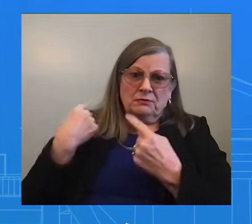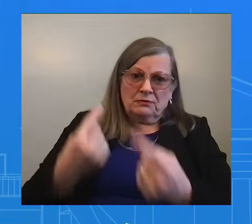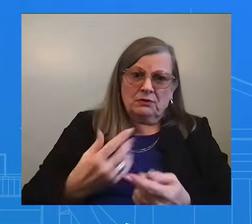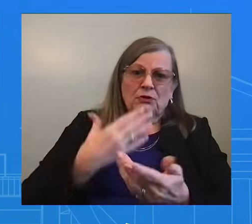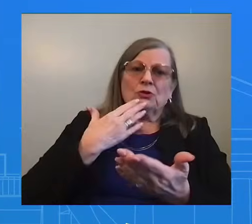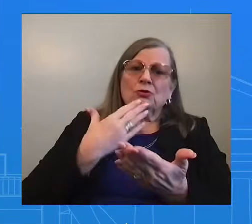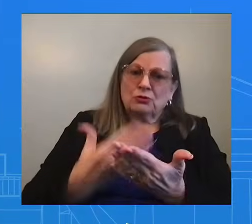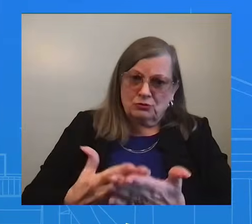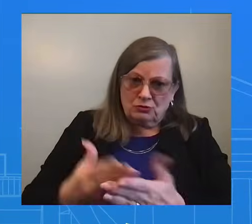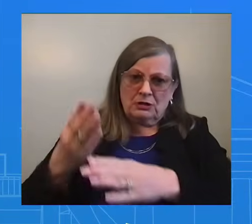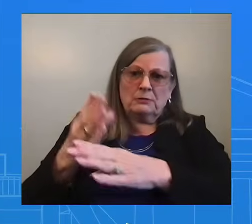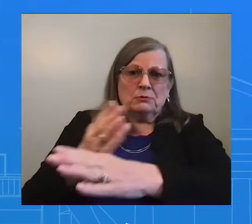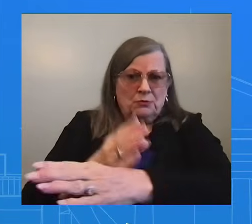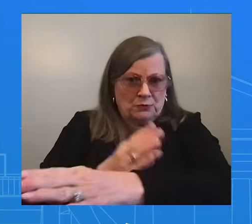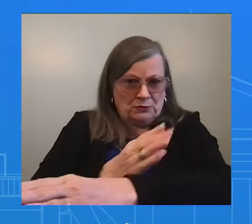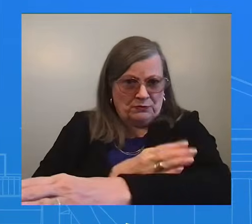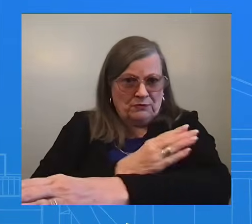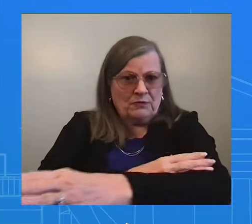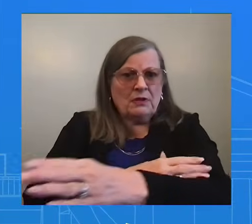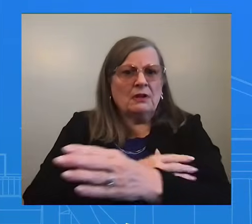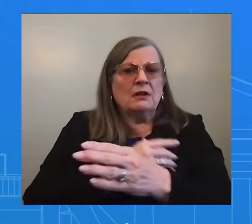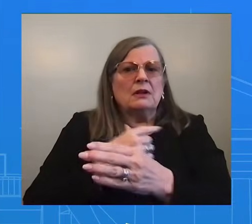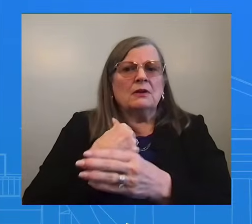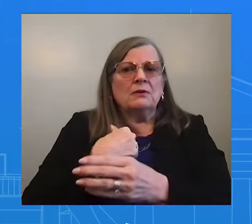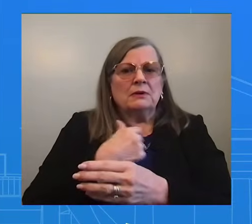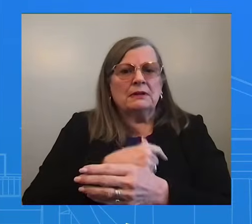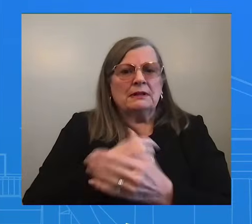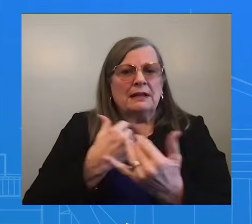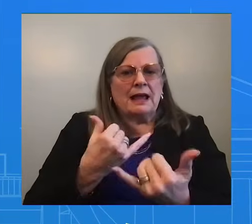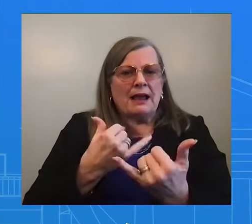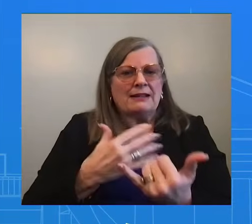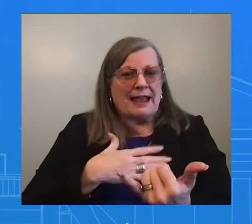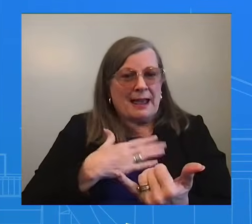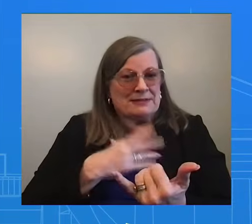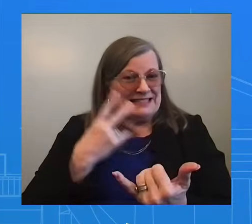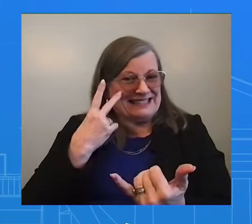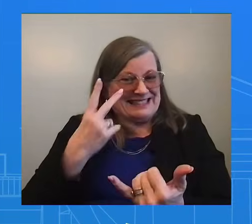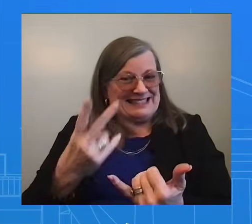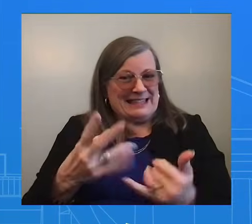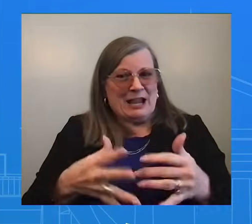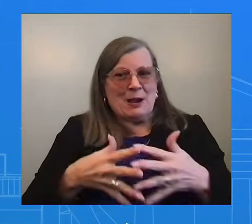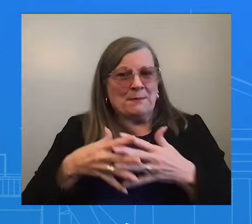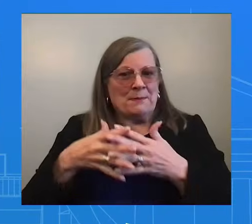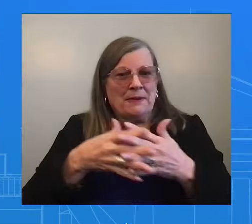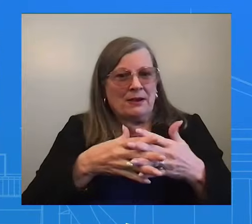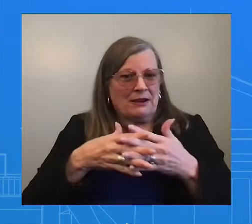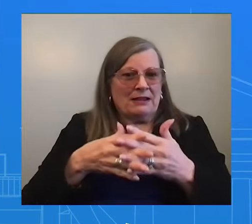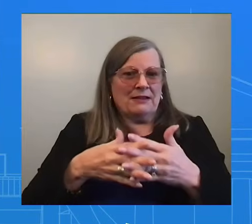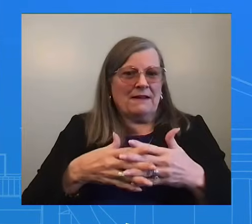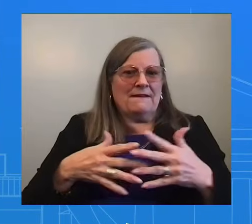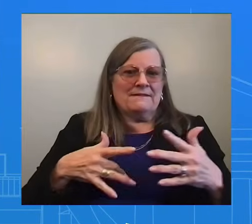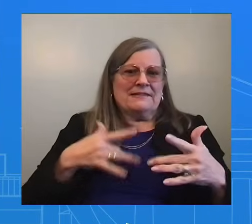And so, we're glad to see that Americans are feeling more confident about the economy. And as you know, I think a year ago